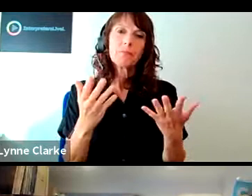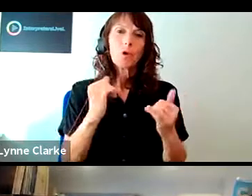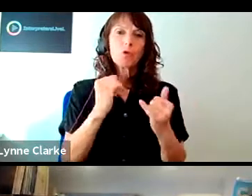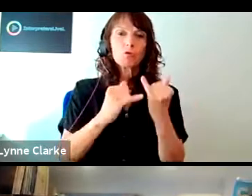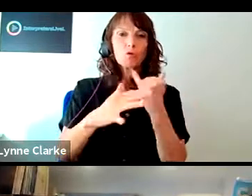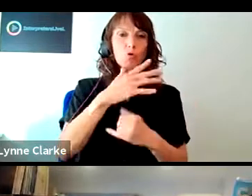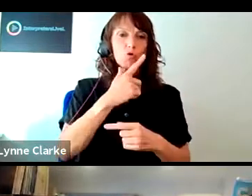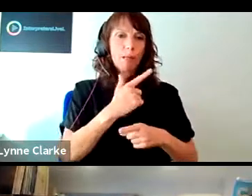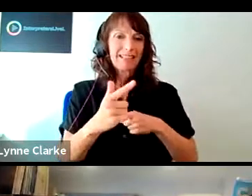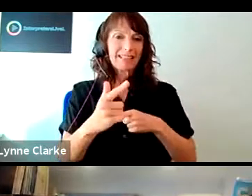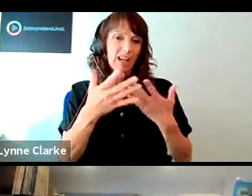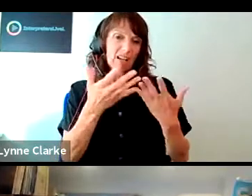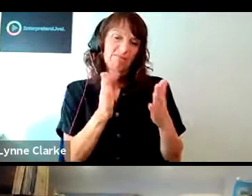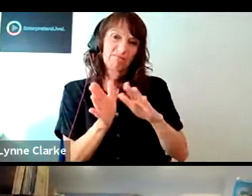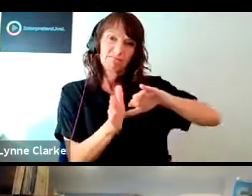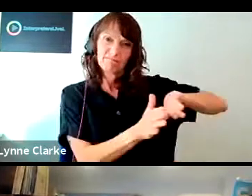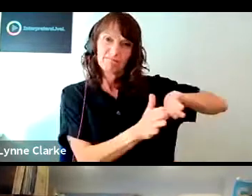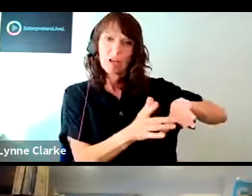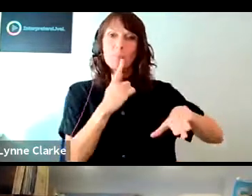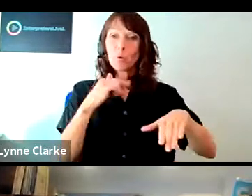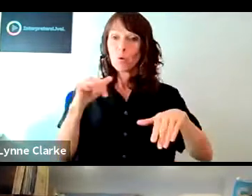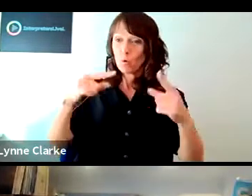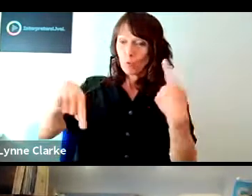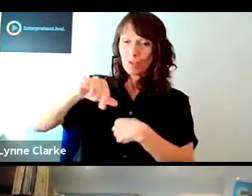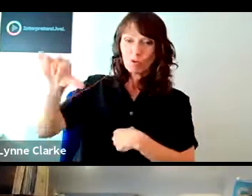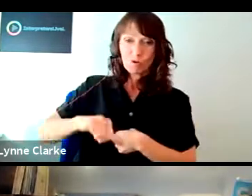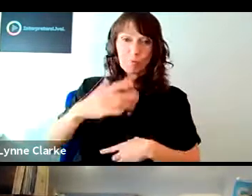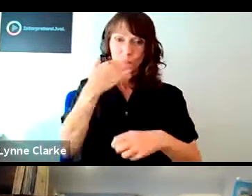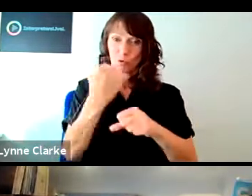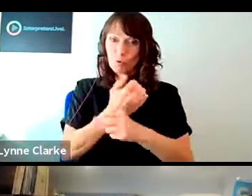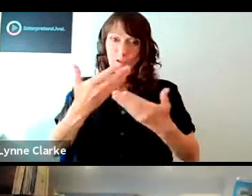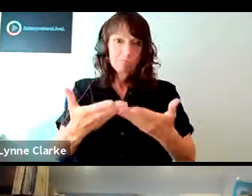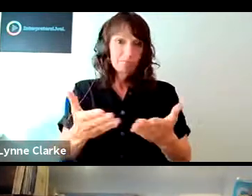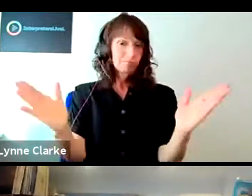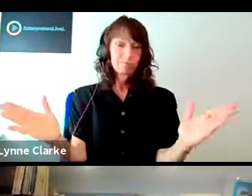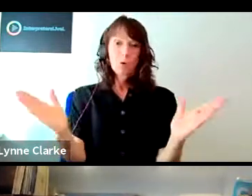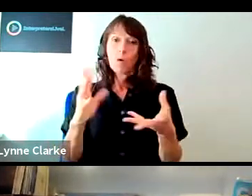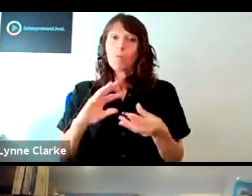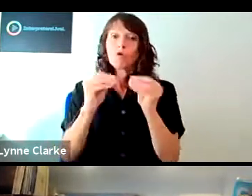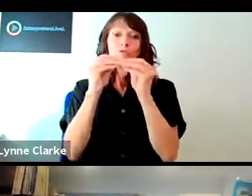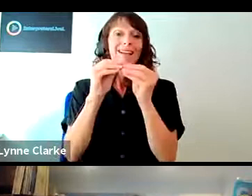but we should be doing that, across the board when we're creating content for websites as well.